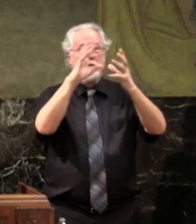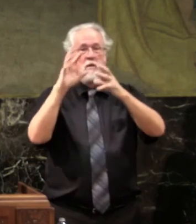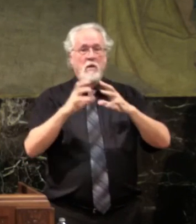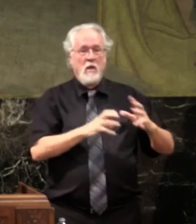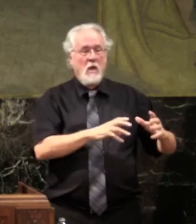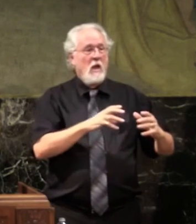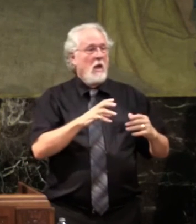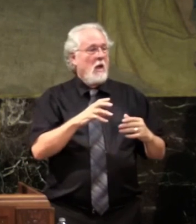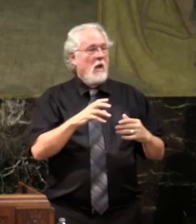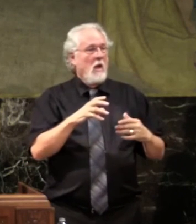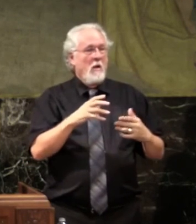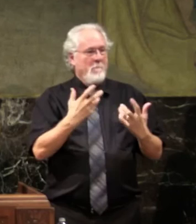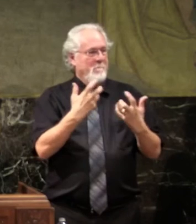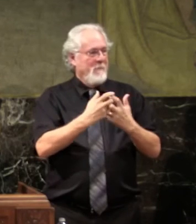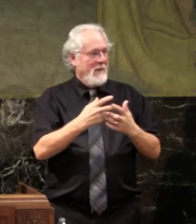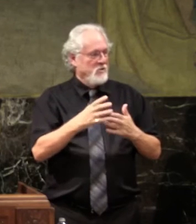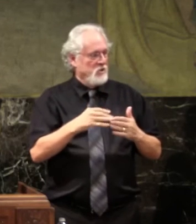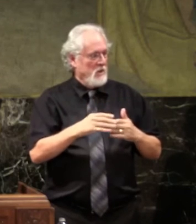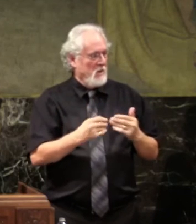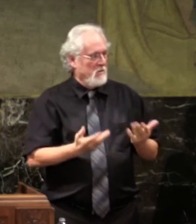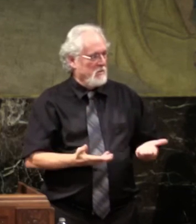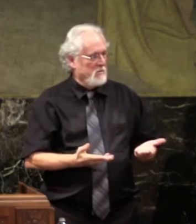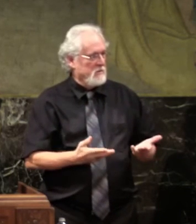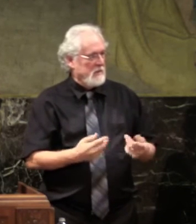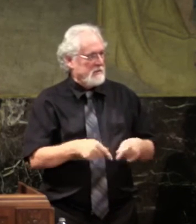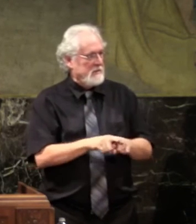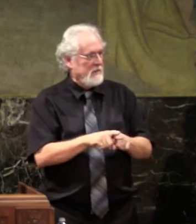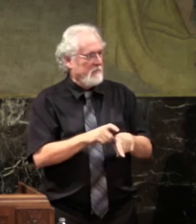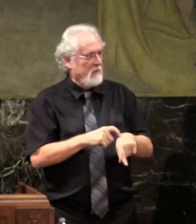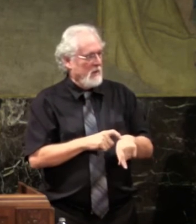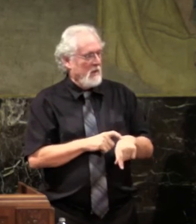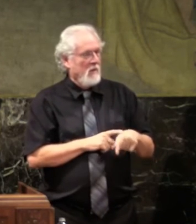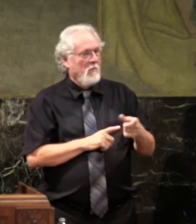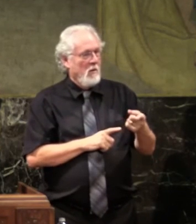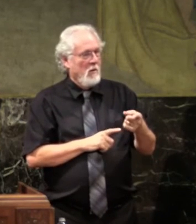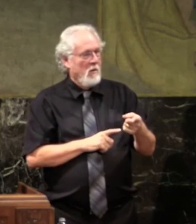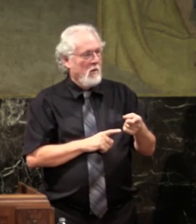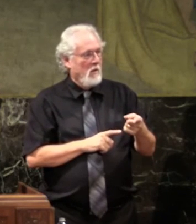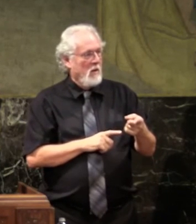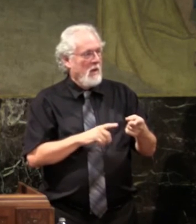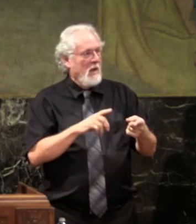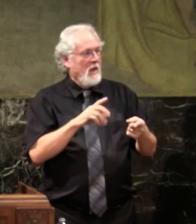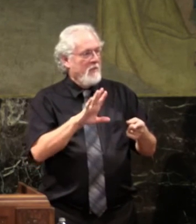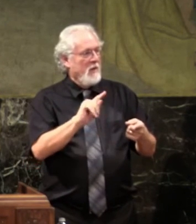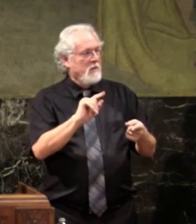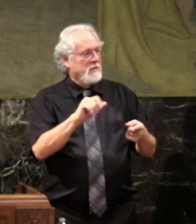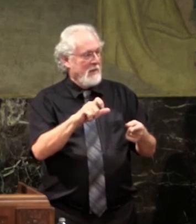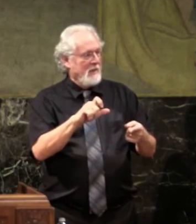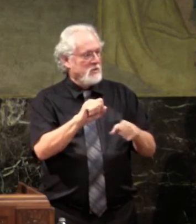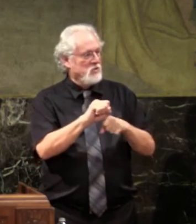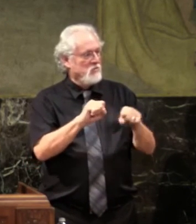with these match dollars at the same time there ad valorem tax revenue is